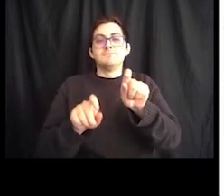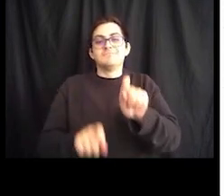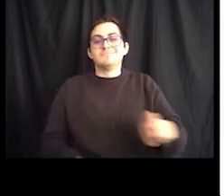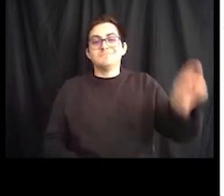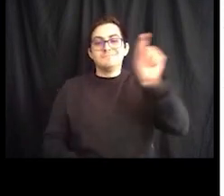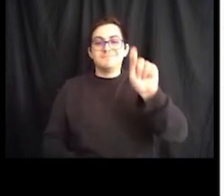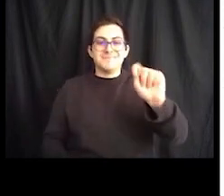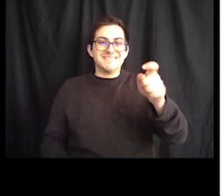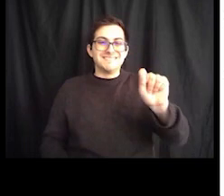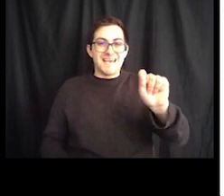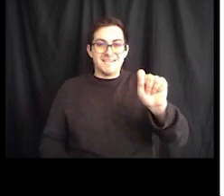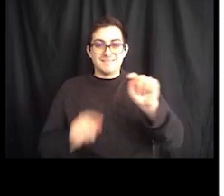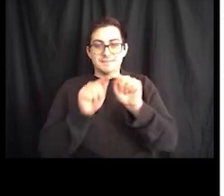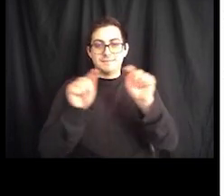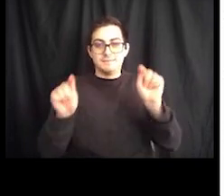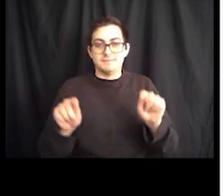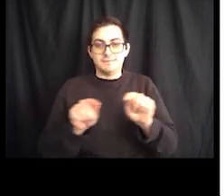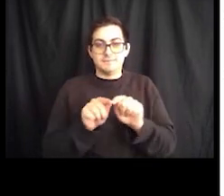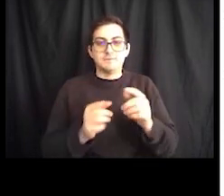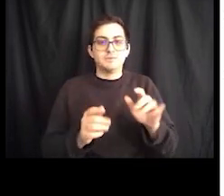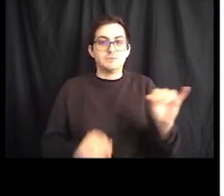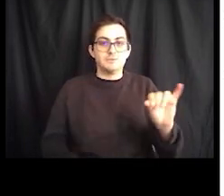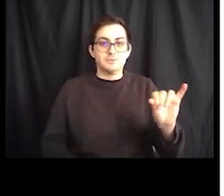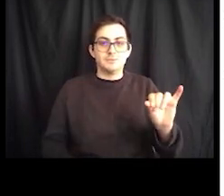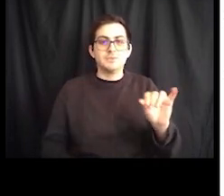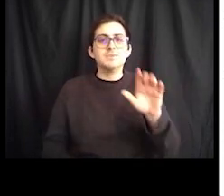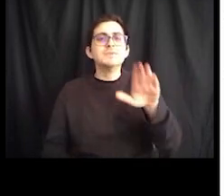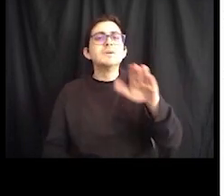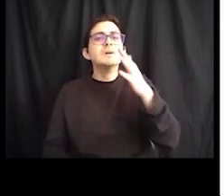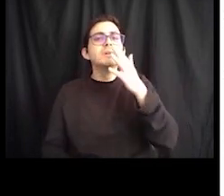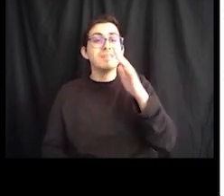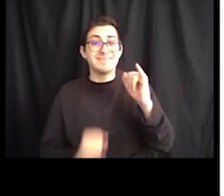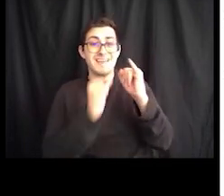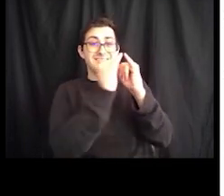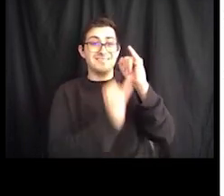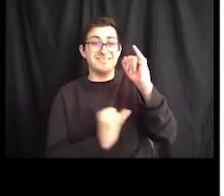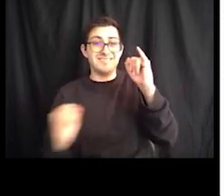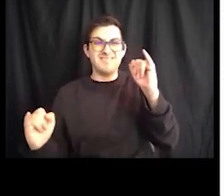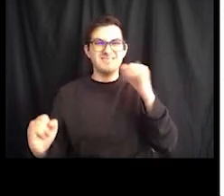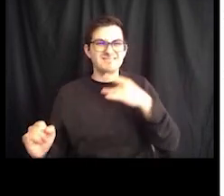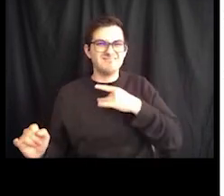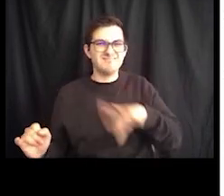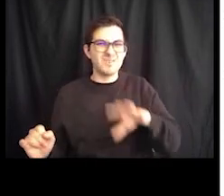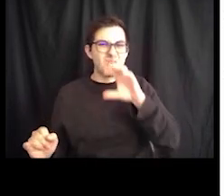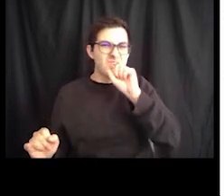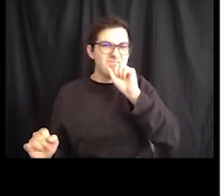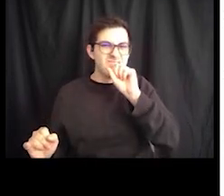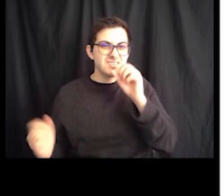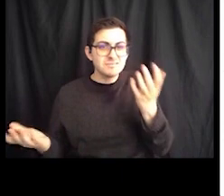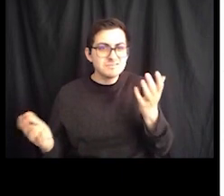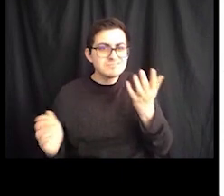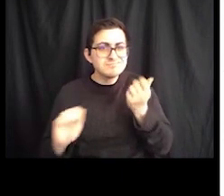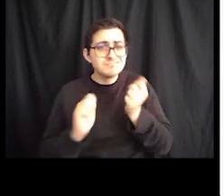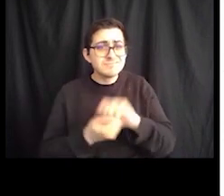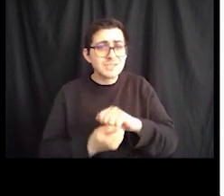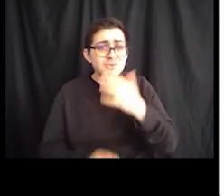Do you think we could change the color of that line, Alice? Yes, let's change it to yellow.